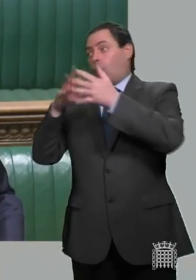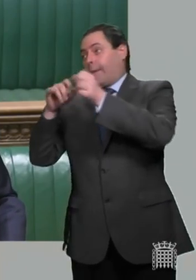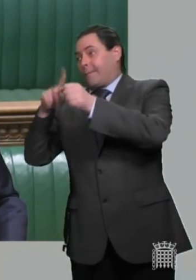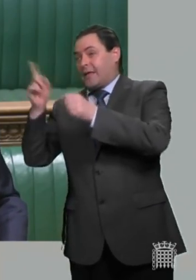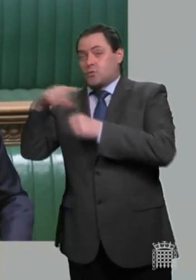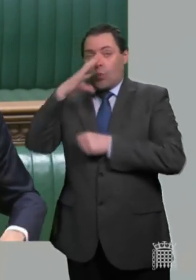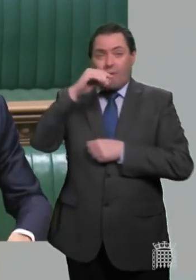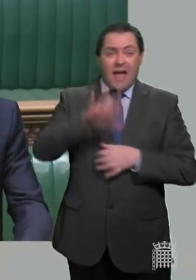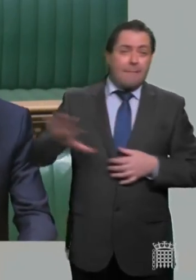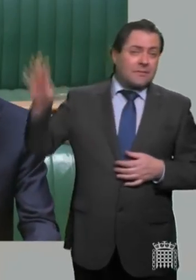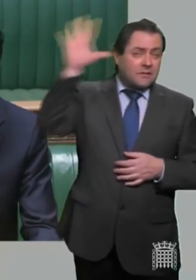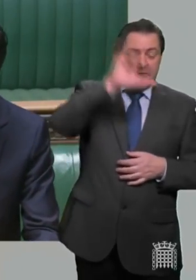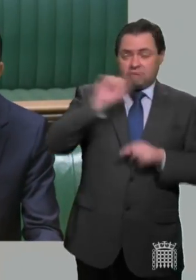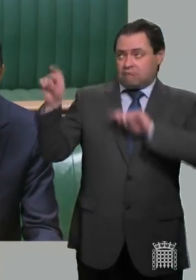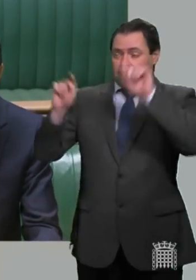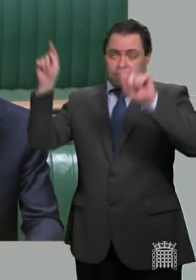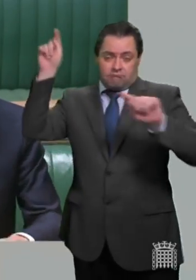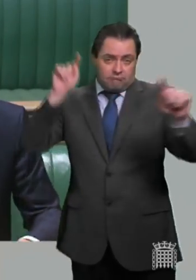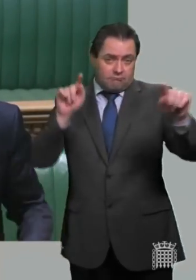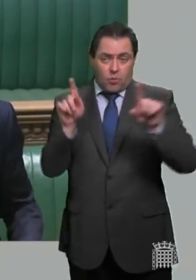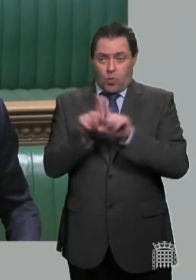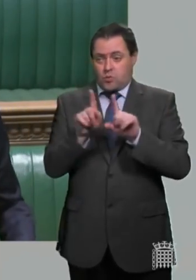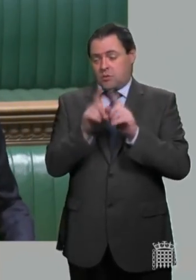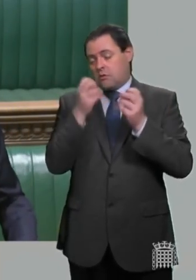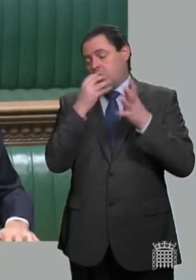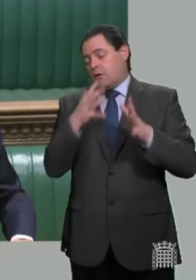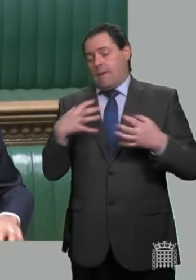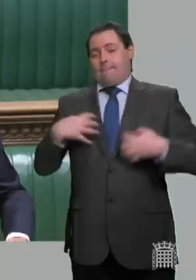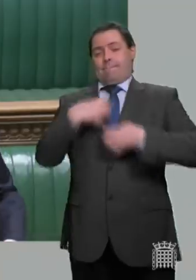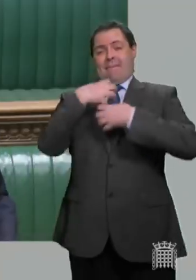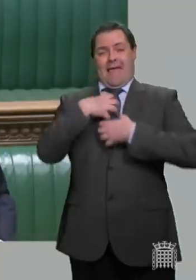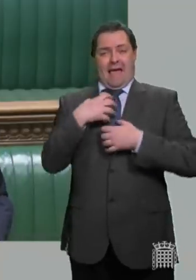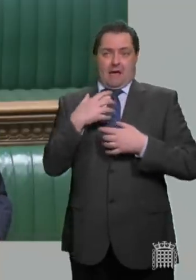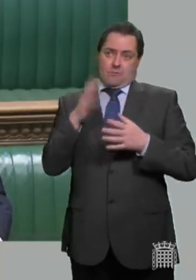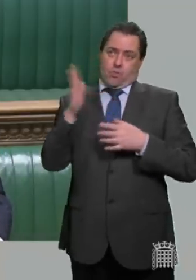tribute to local leaders—like the brilliant Mayor for the West Midlands, Andy Street—who are making